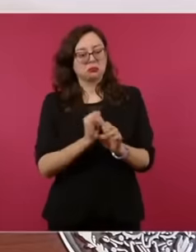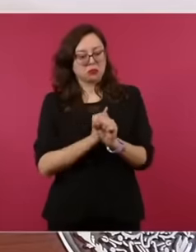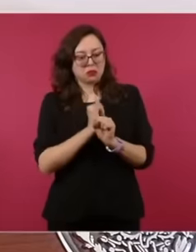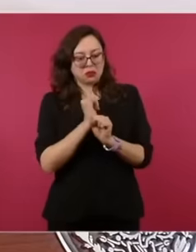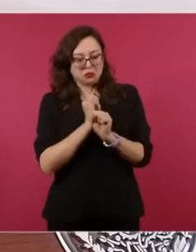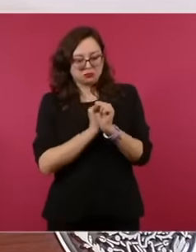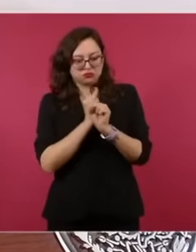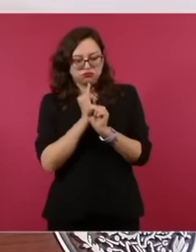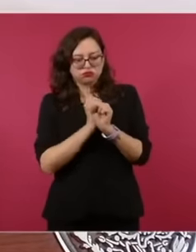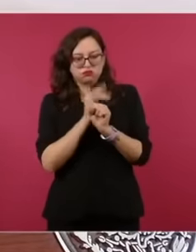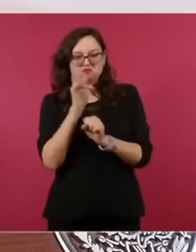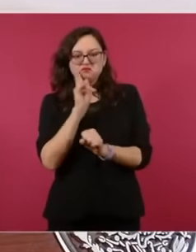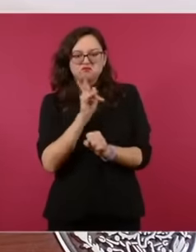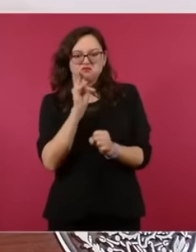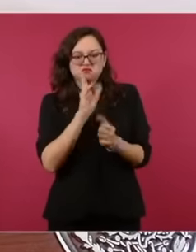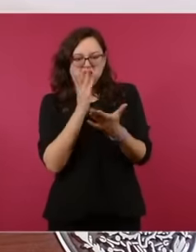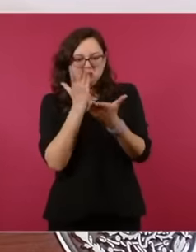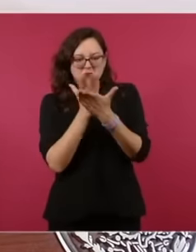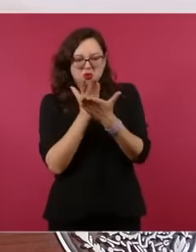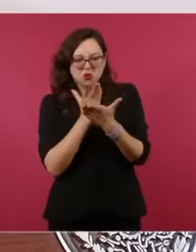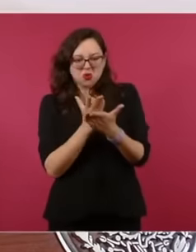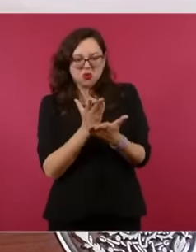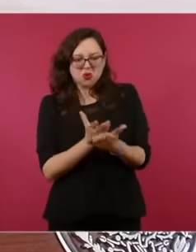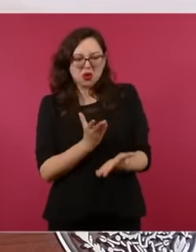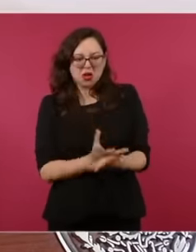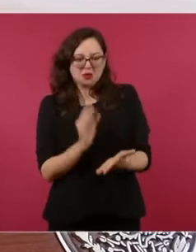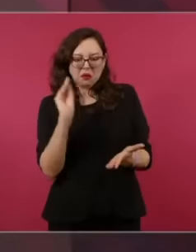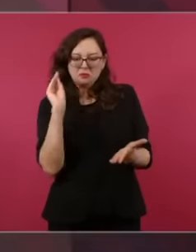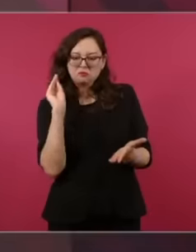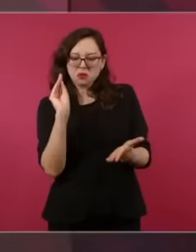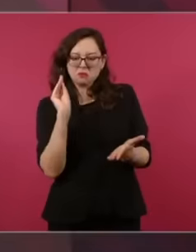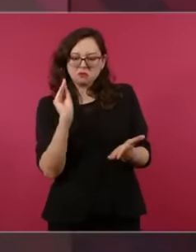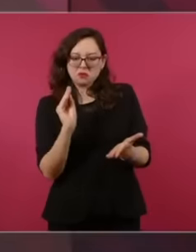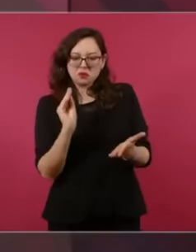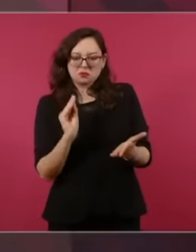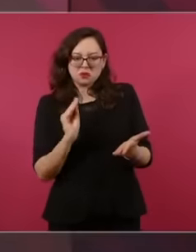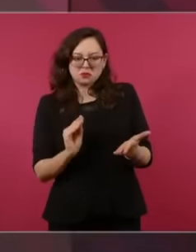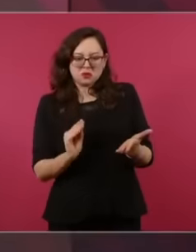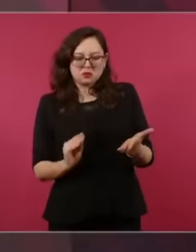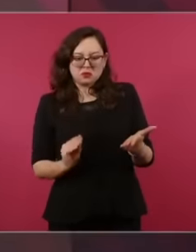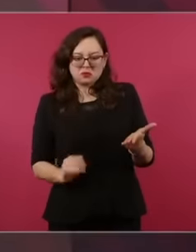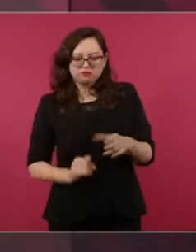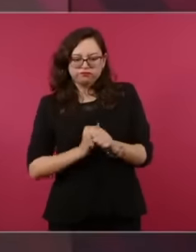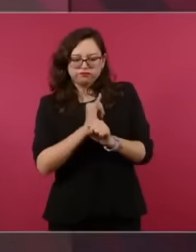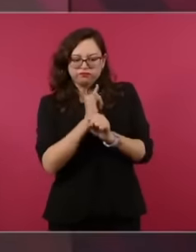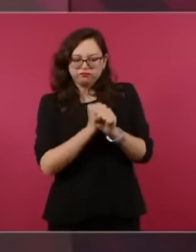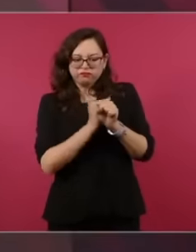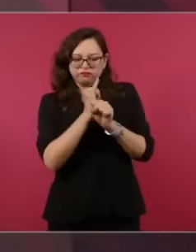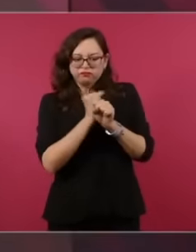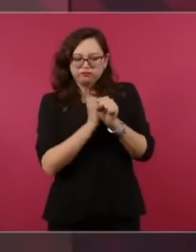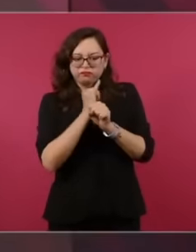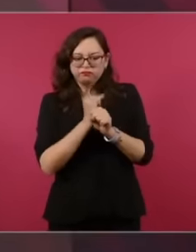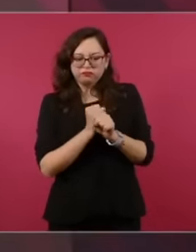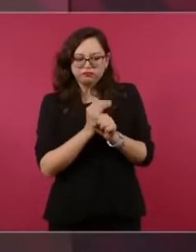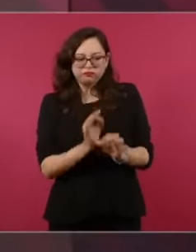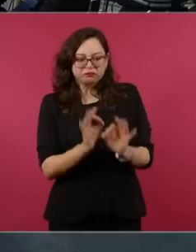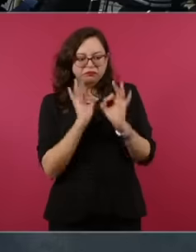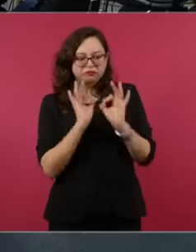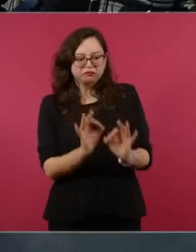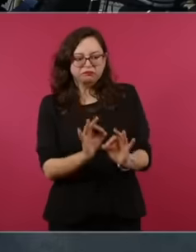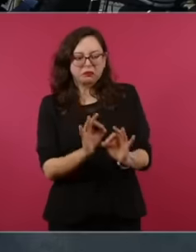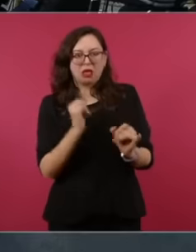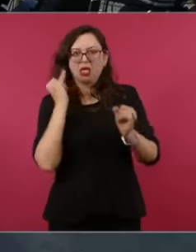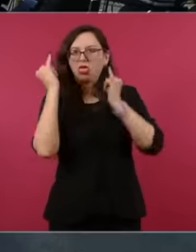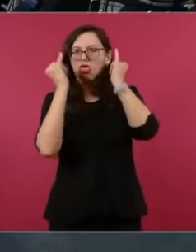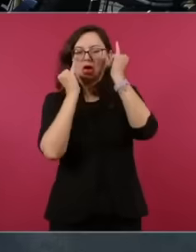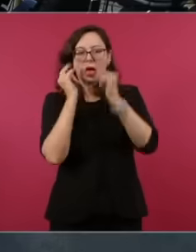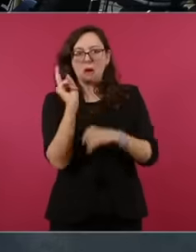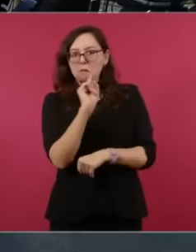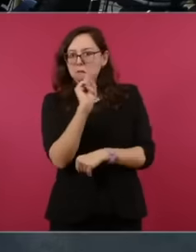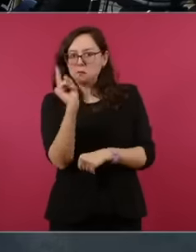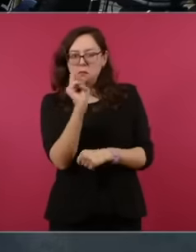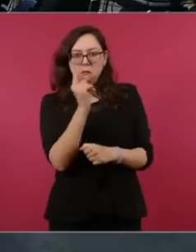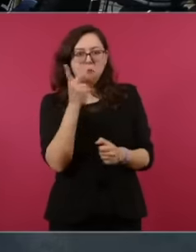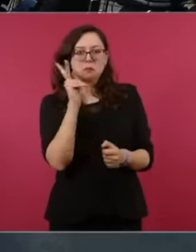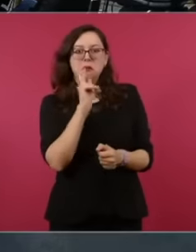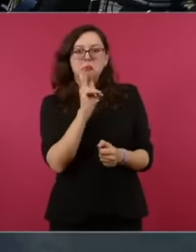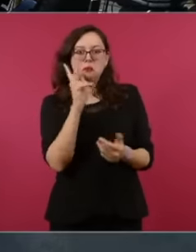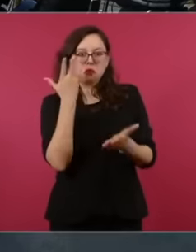that are no longer known. What they make in the country is the only magazine